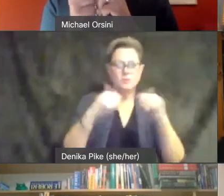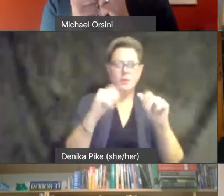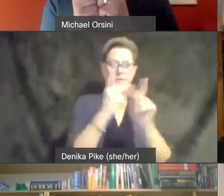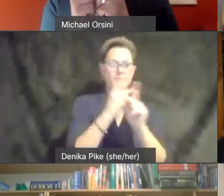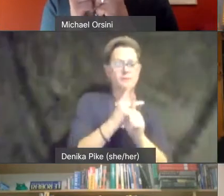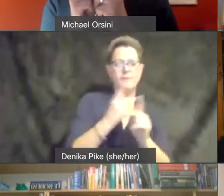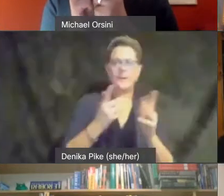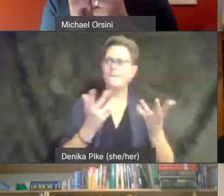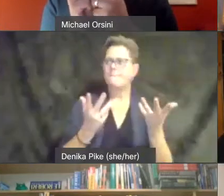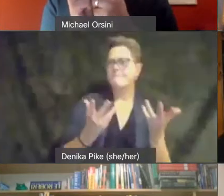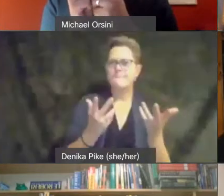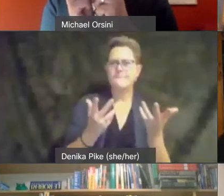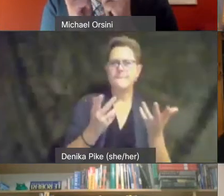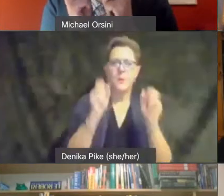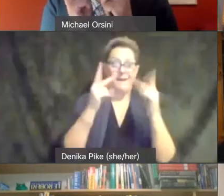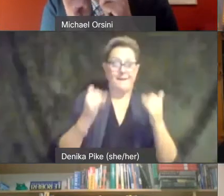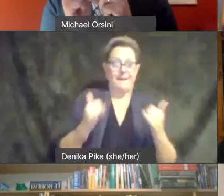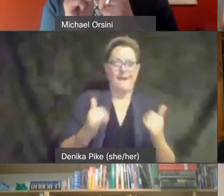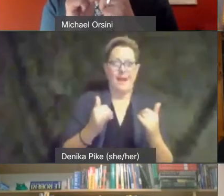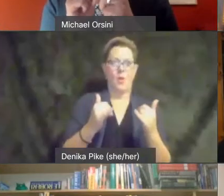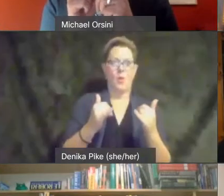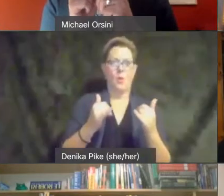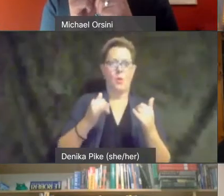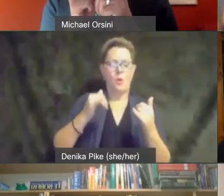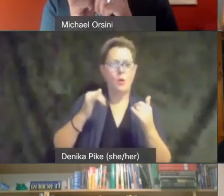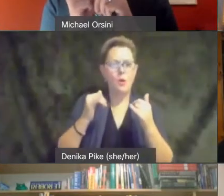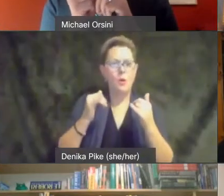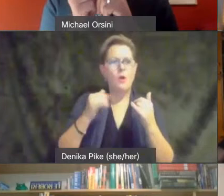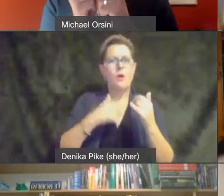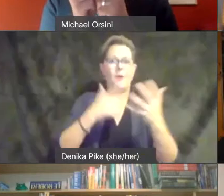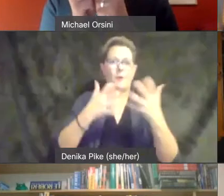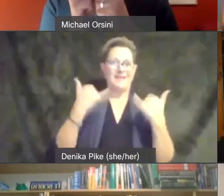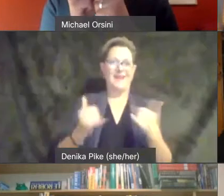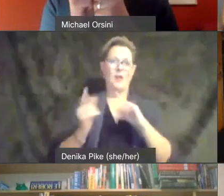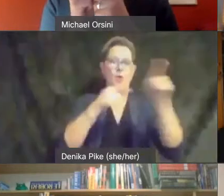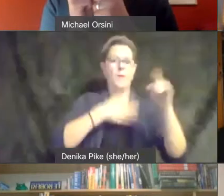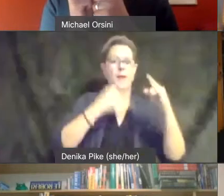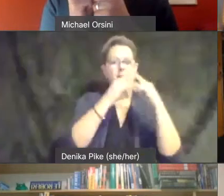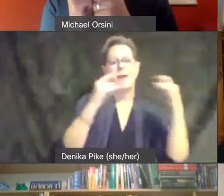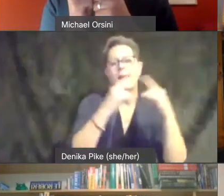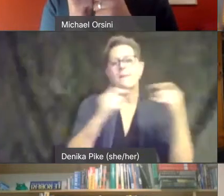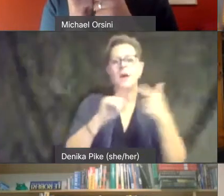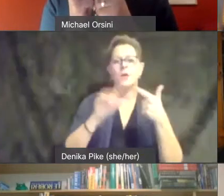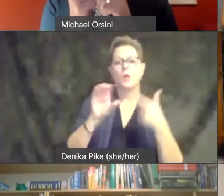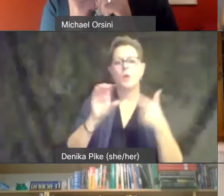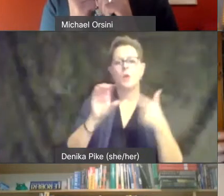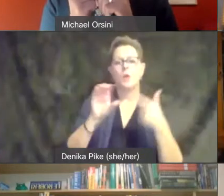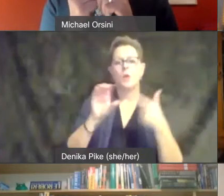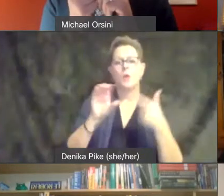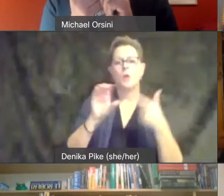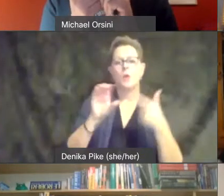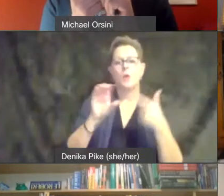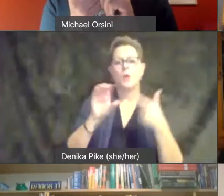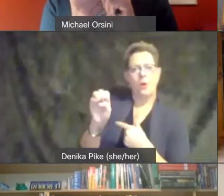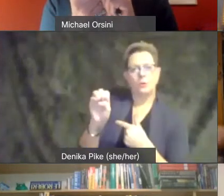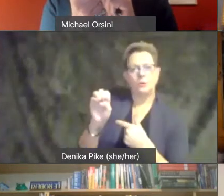This made a great reason to head to their cottage or to go somewhere out into the country to escape the pandemic because there was this perception that.